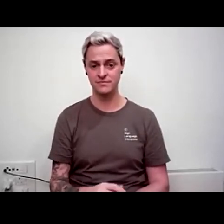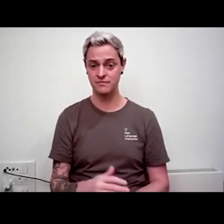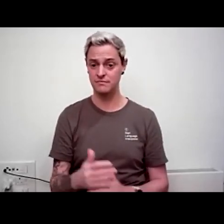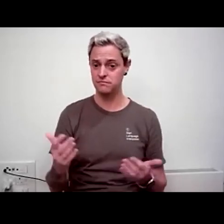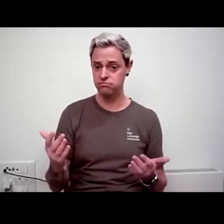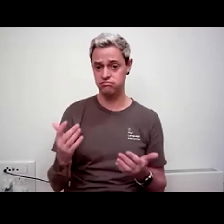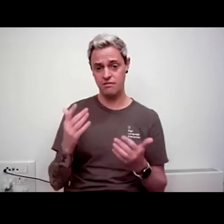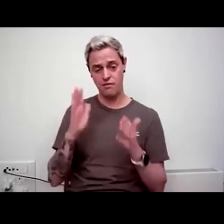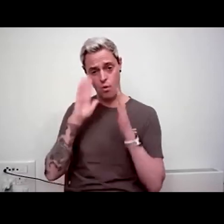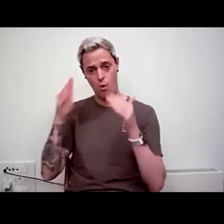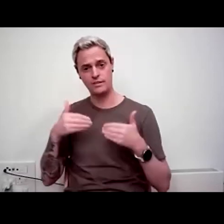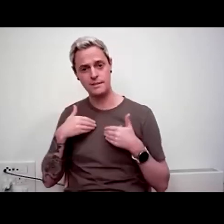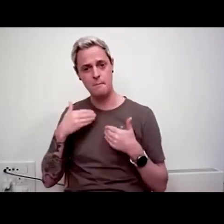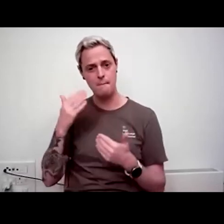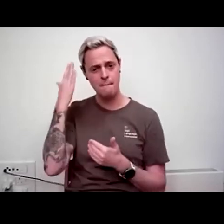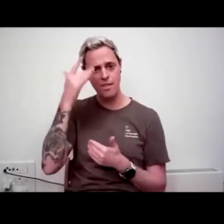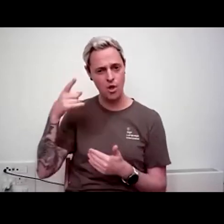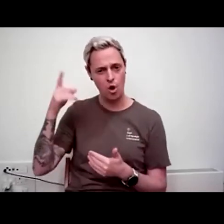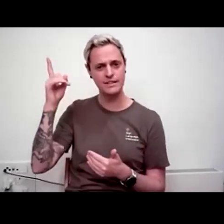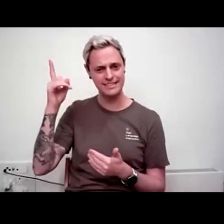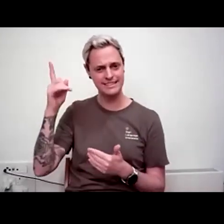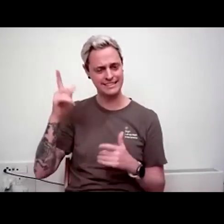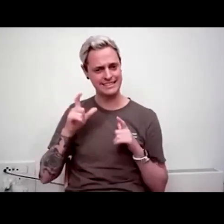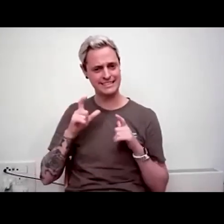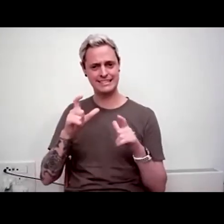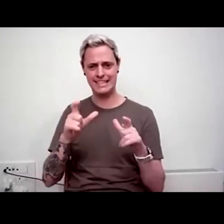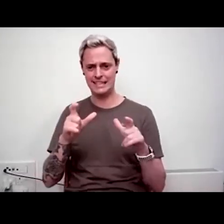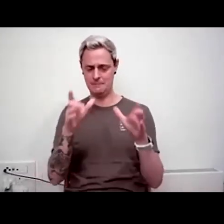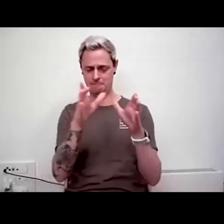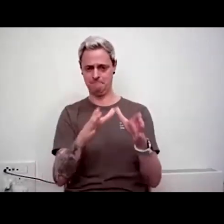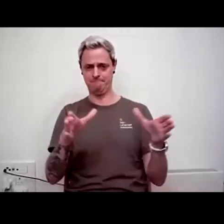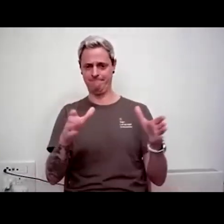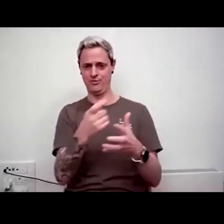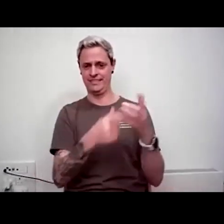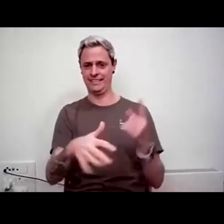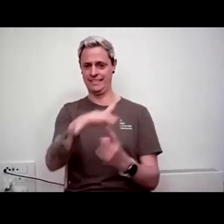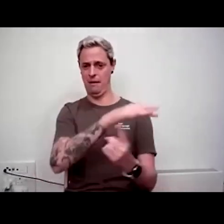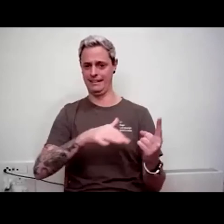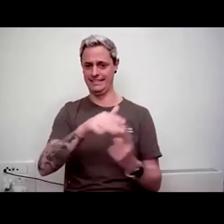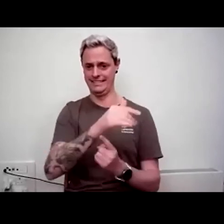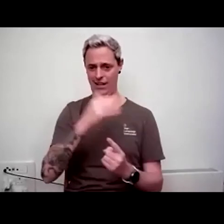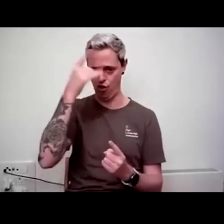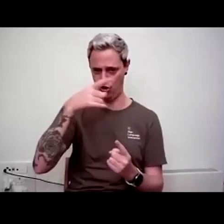sits and little uncomfortably within the wider field of disability theology.